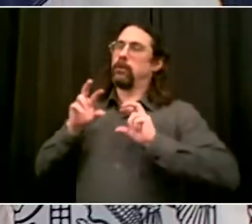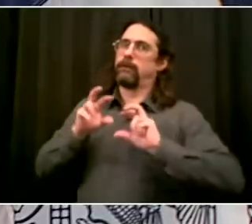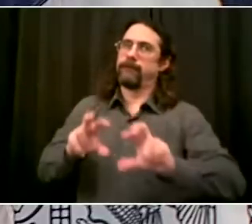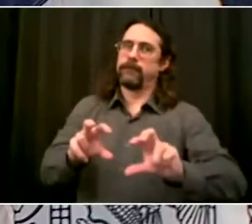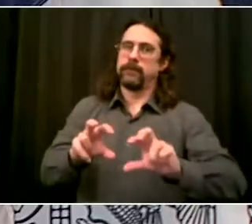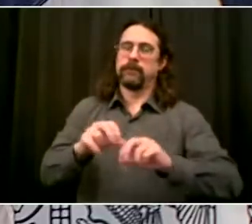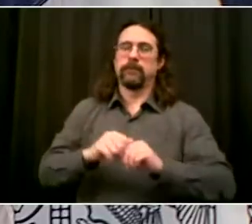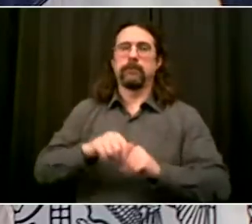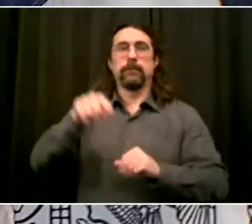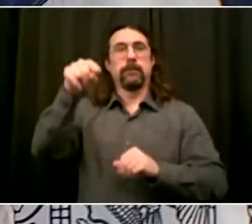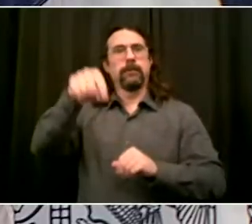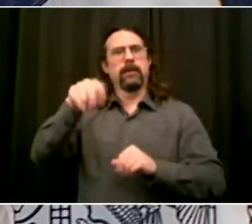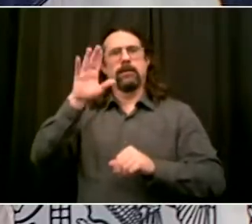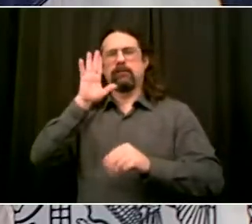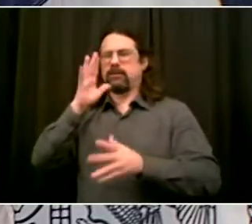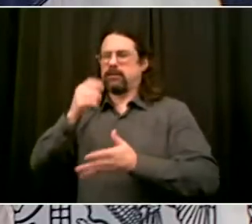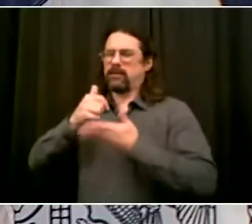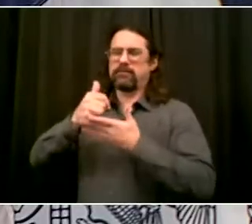THE BIGGER